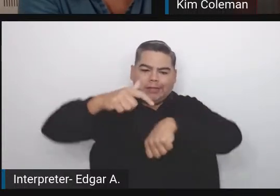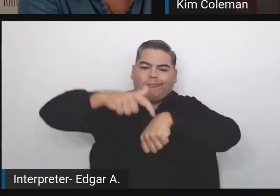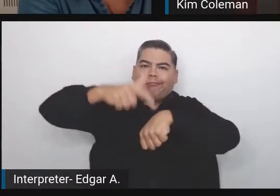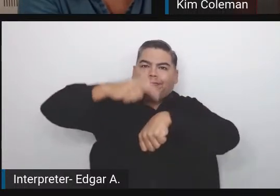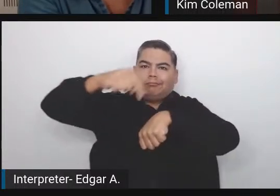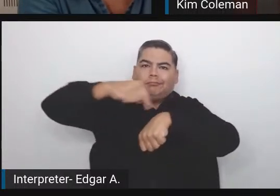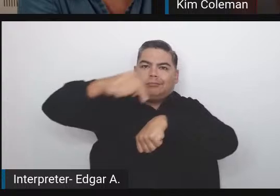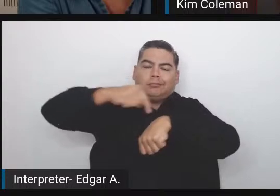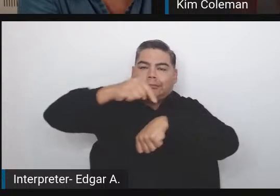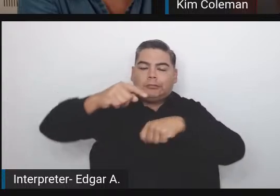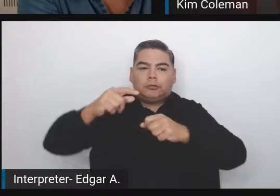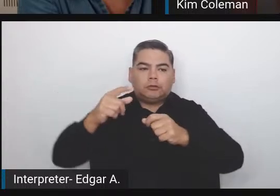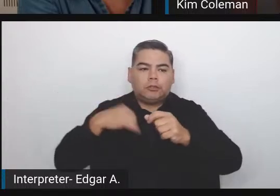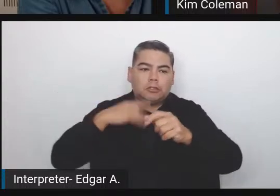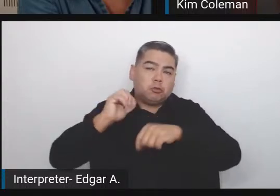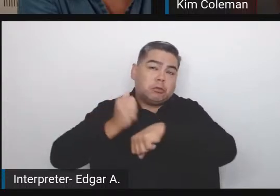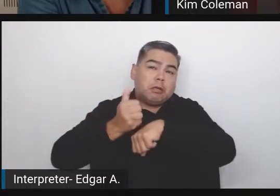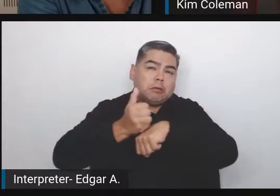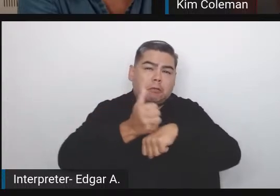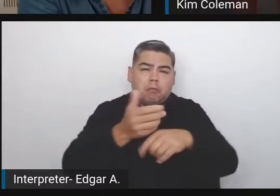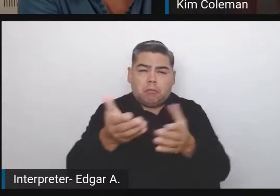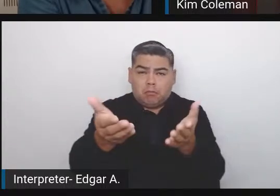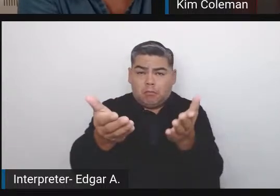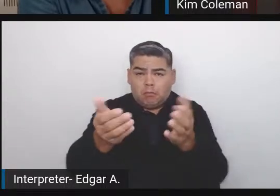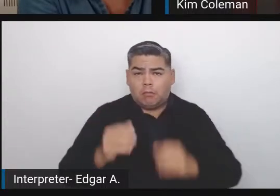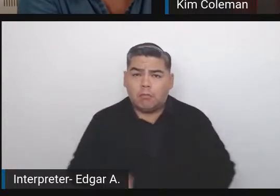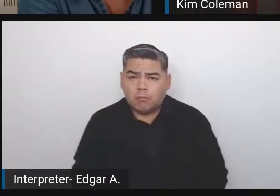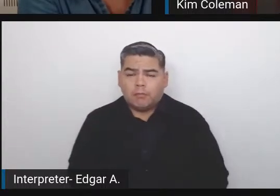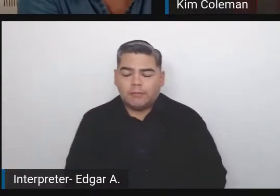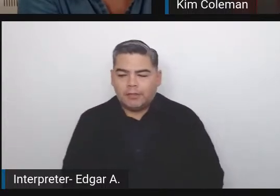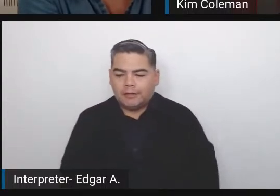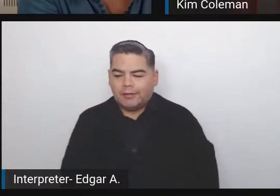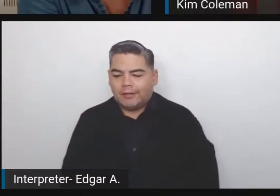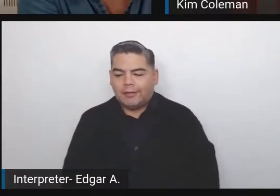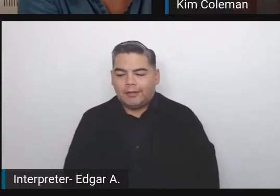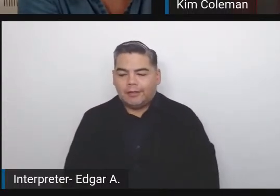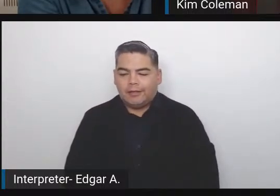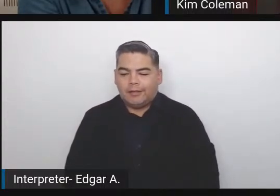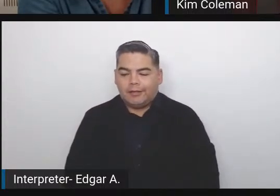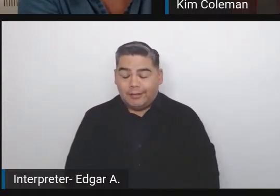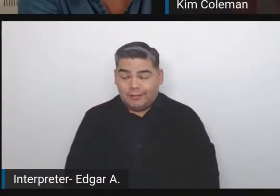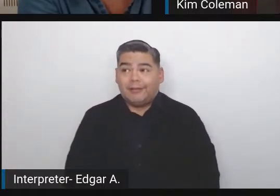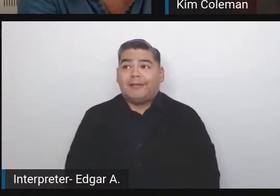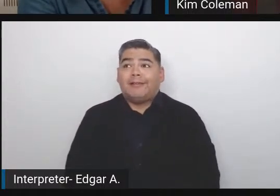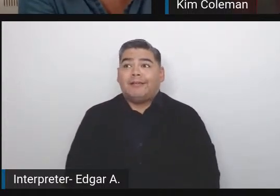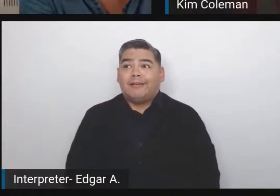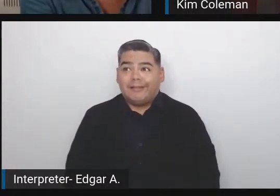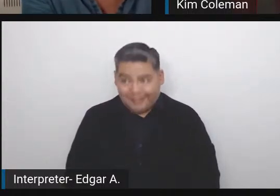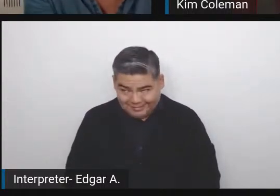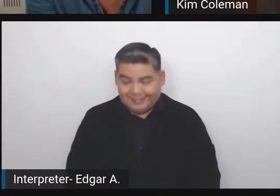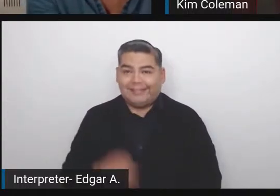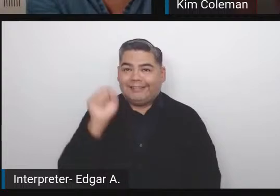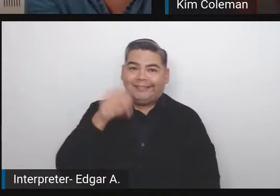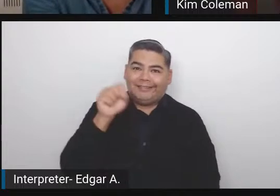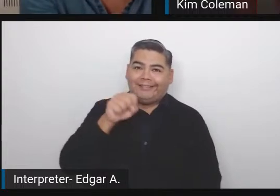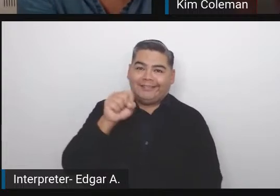Analytics and how it was optimized and how it is being used now after this huge investment of time that you created.